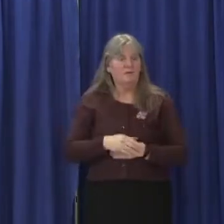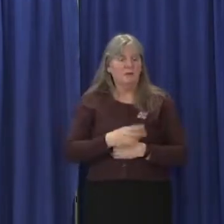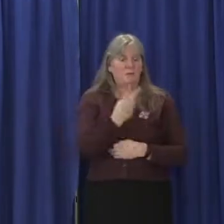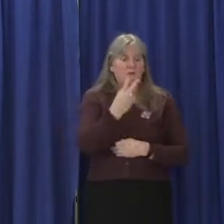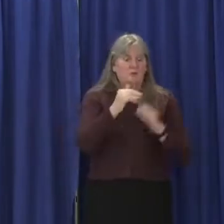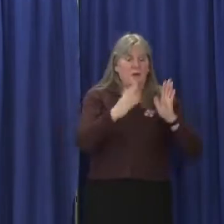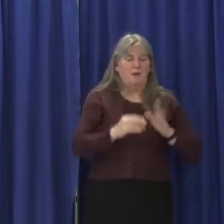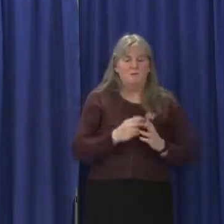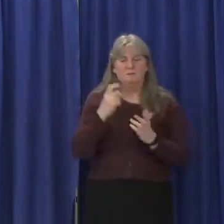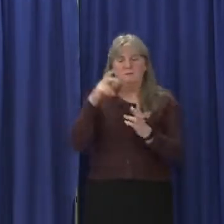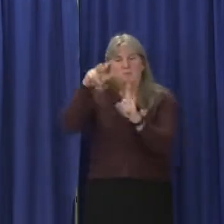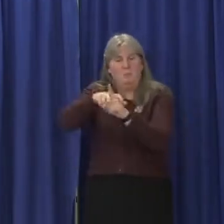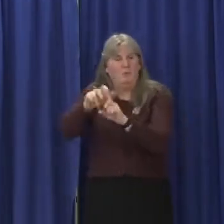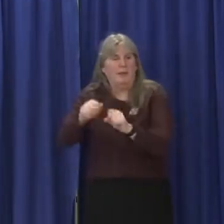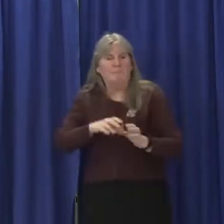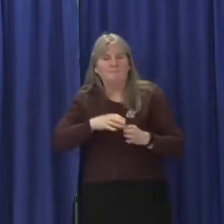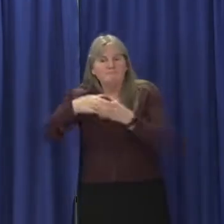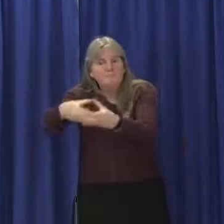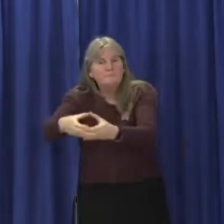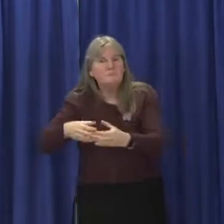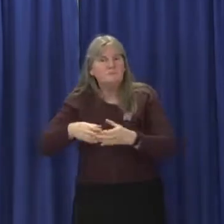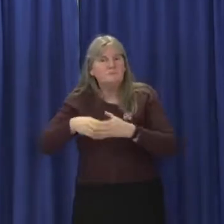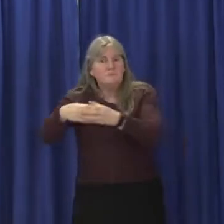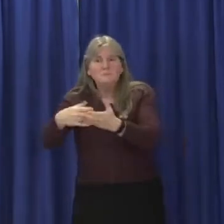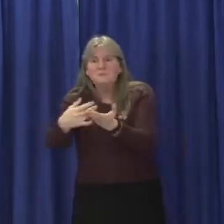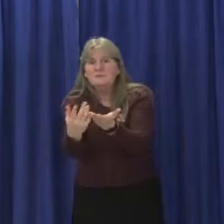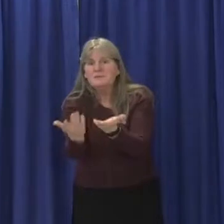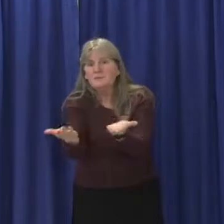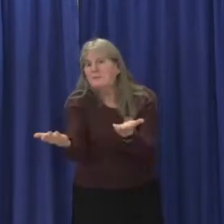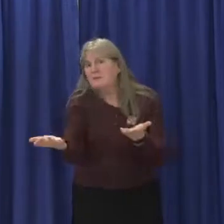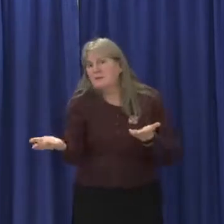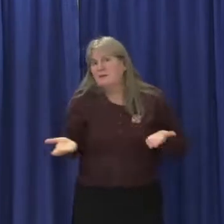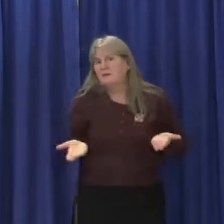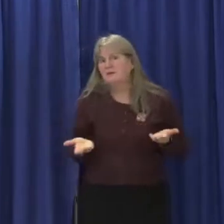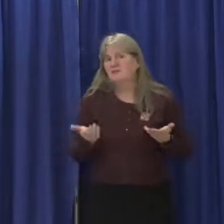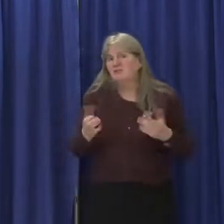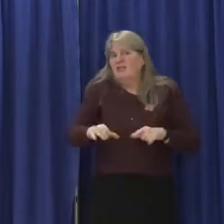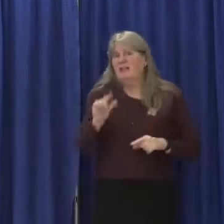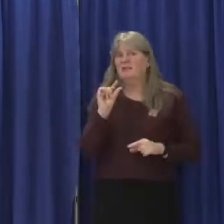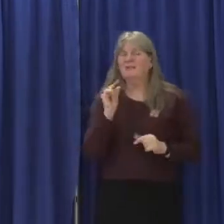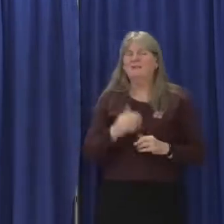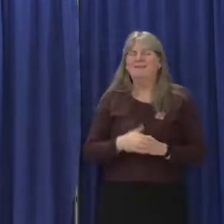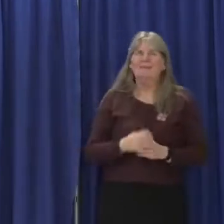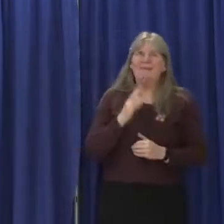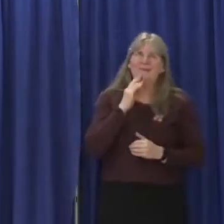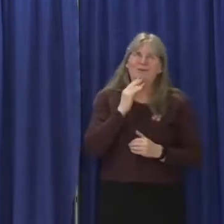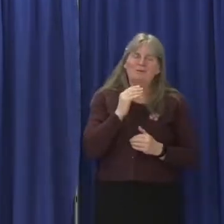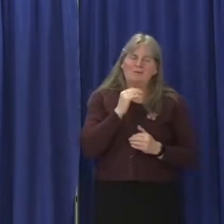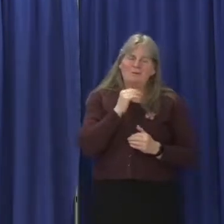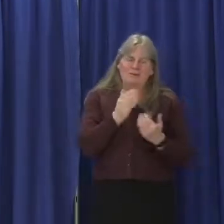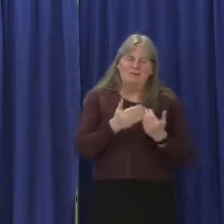important. And I know that it's hard, you're gonna have a lot of conversations about, how can we